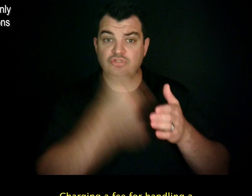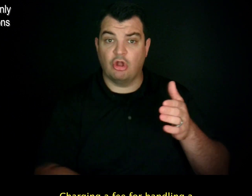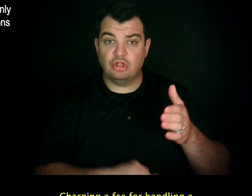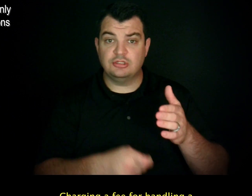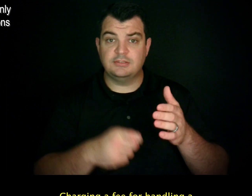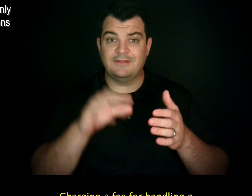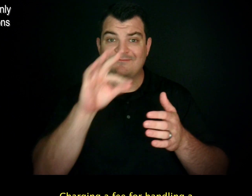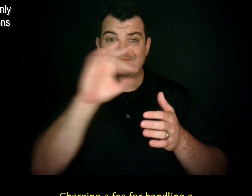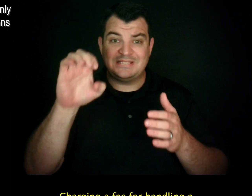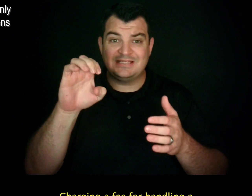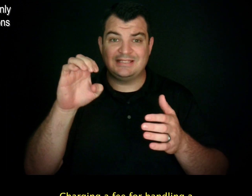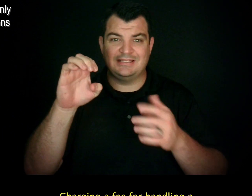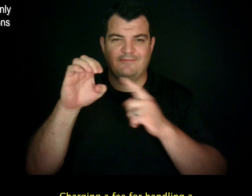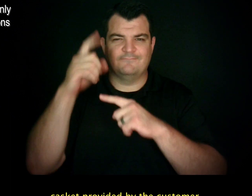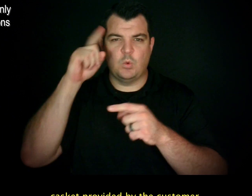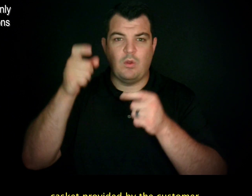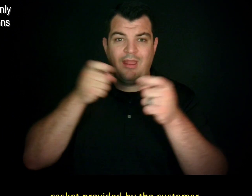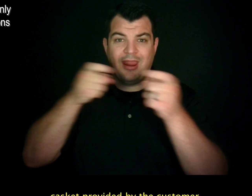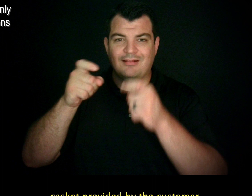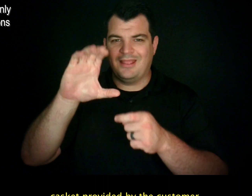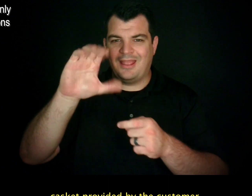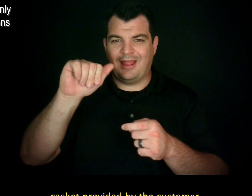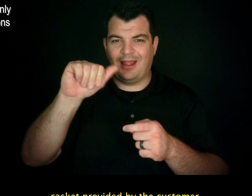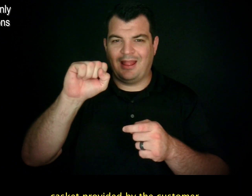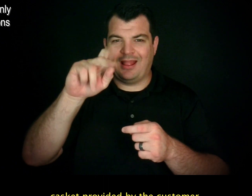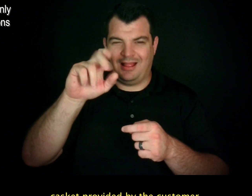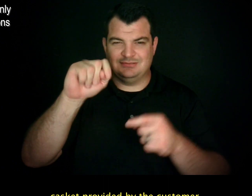Charging a fee for handling a casket provided by the customer.